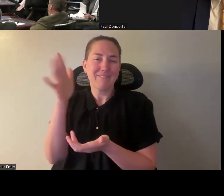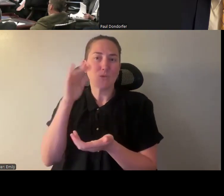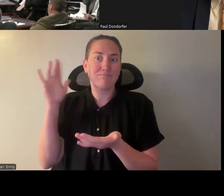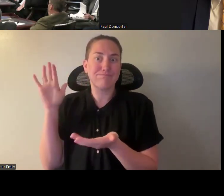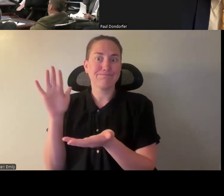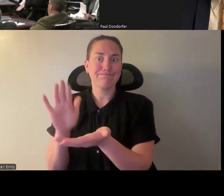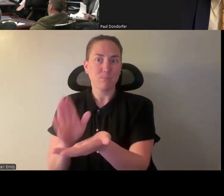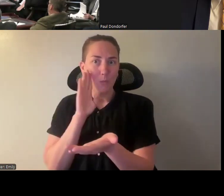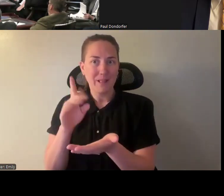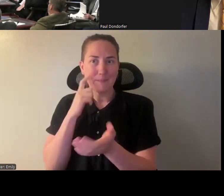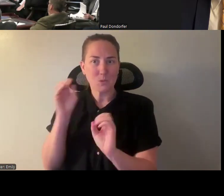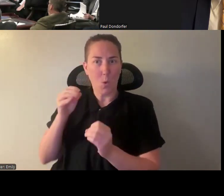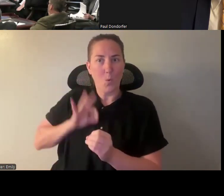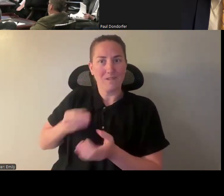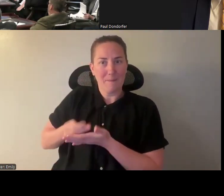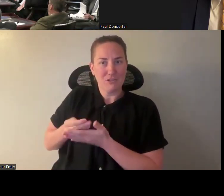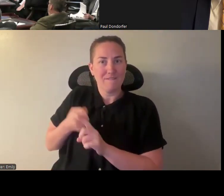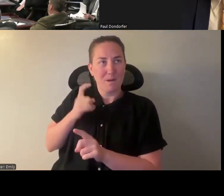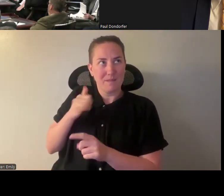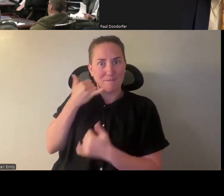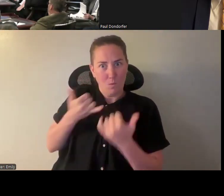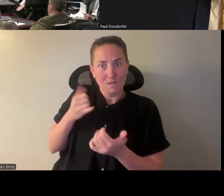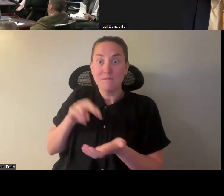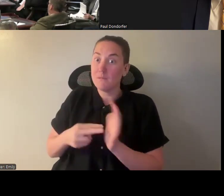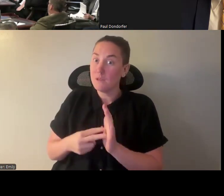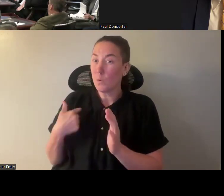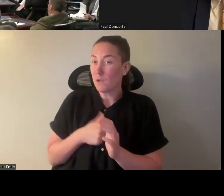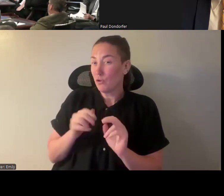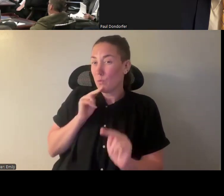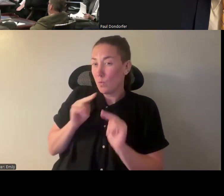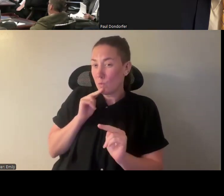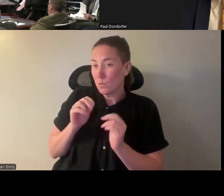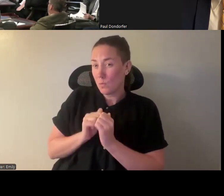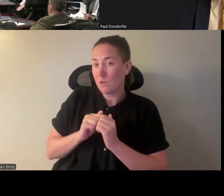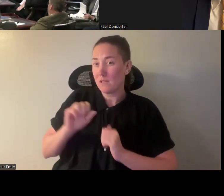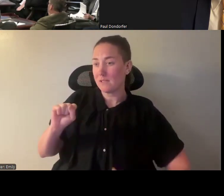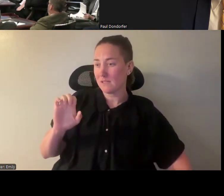the no commissions on phone calls So we would be able to probably negotiate with secures free phone